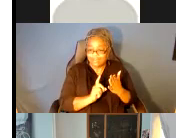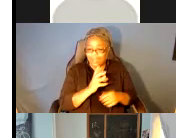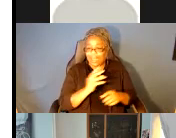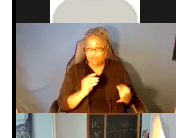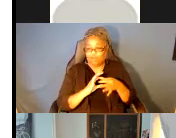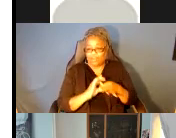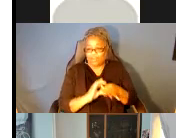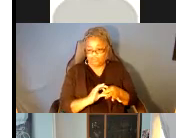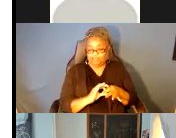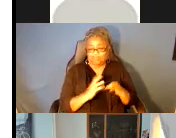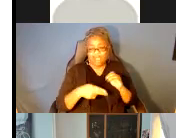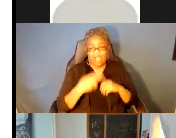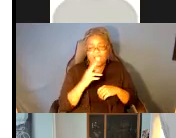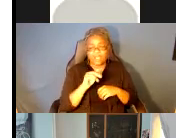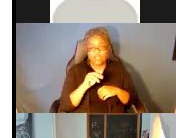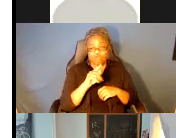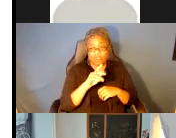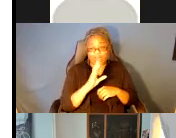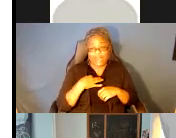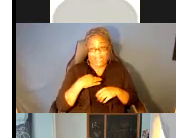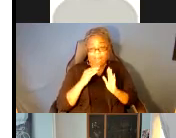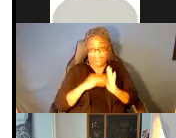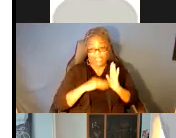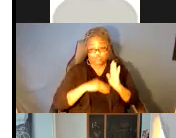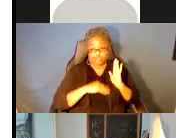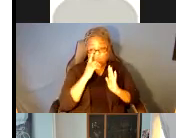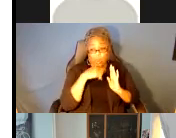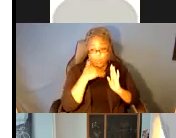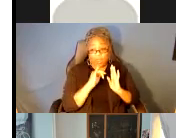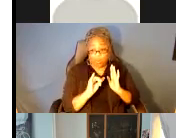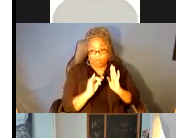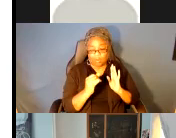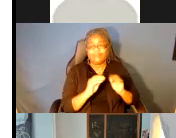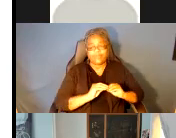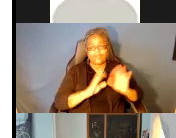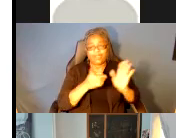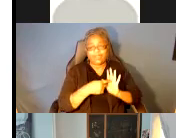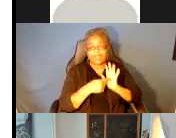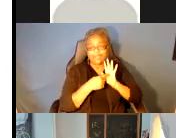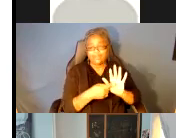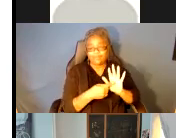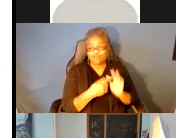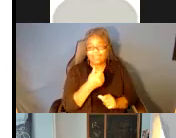A highly rated application from the panel will clearly demonstrate how each criterion informs